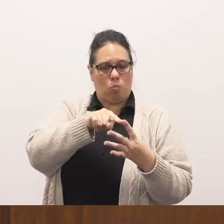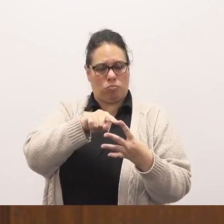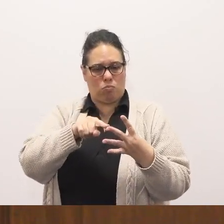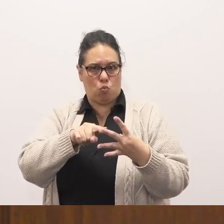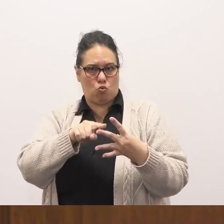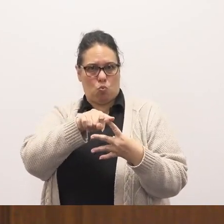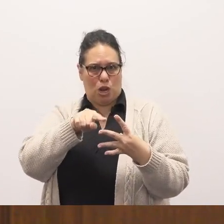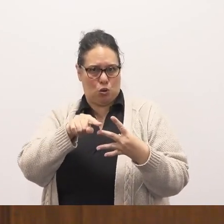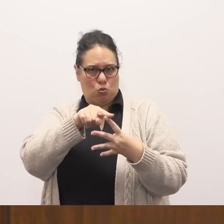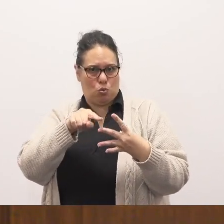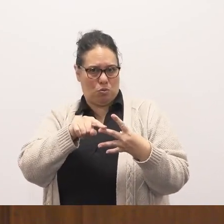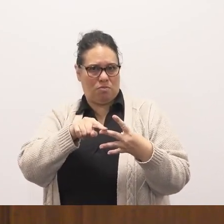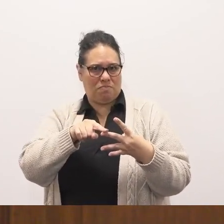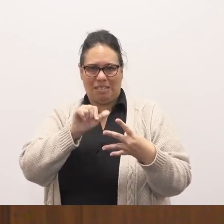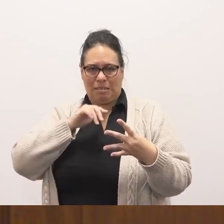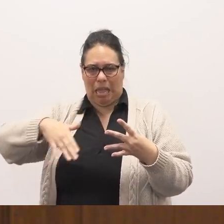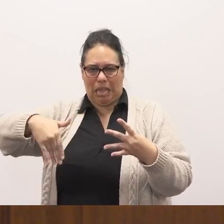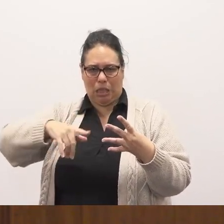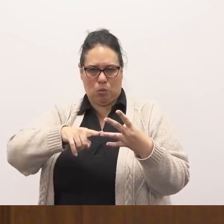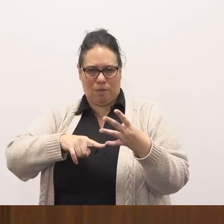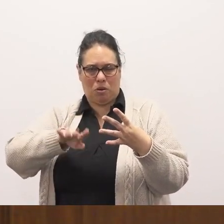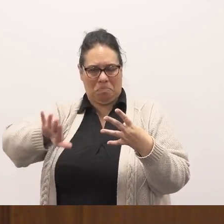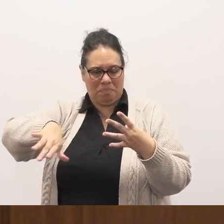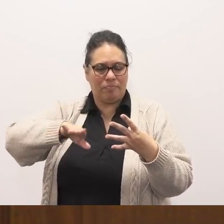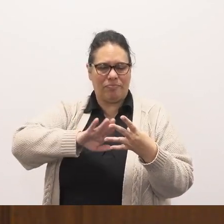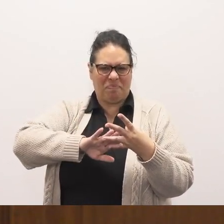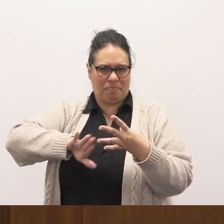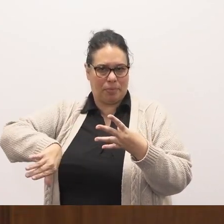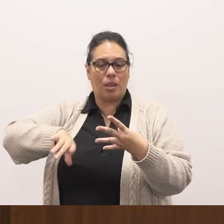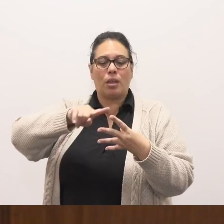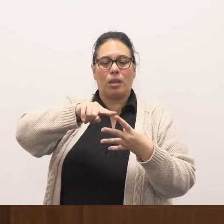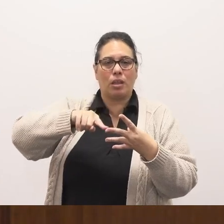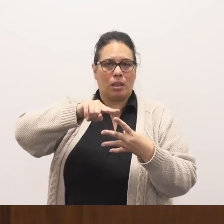in those opportunities as well in preparation for our board presentation.